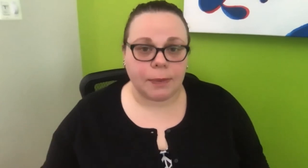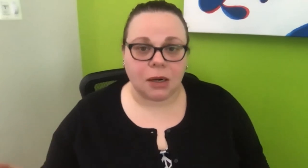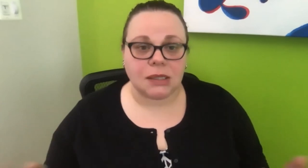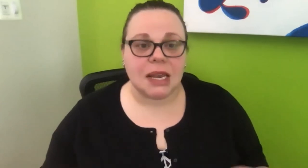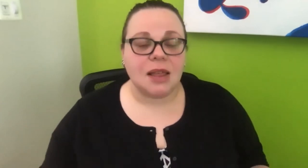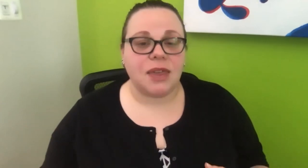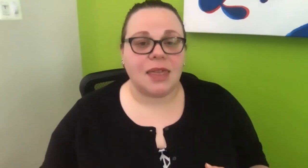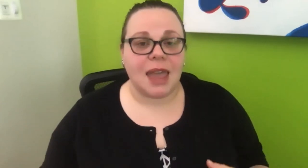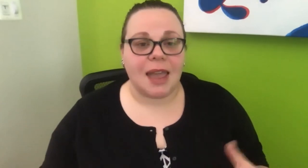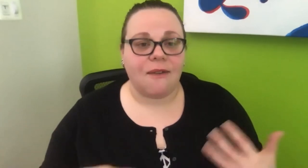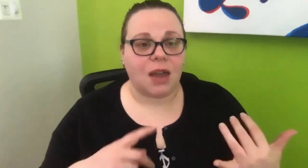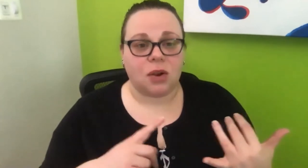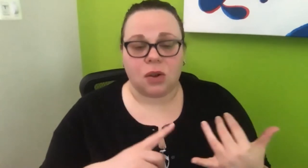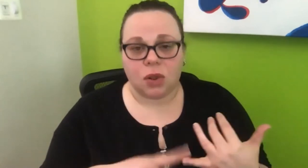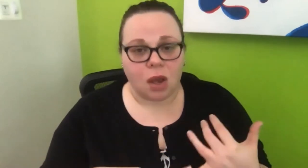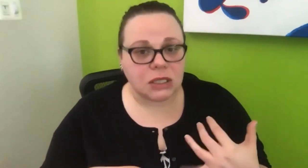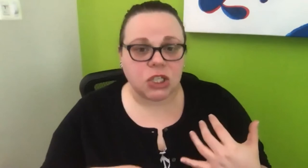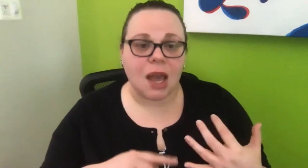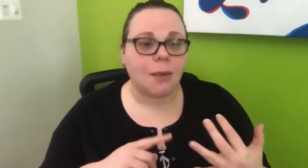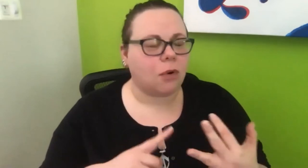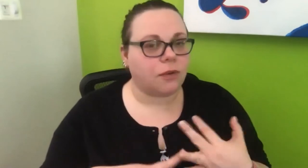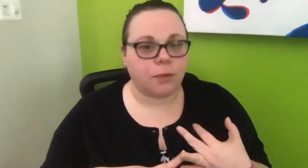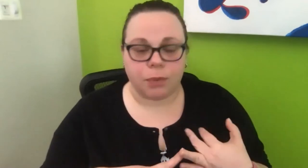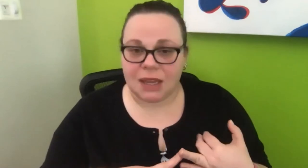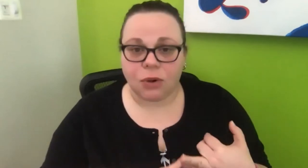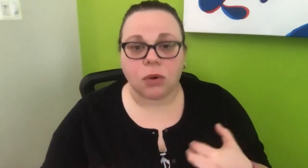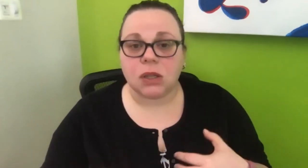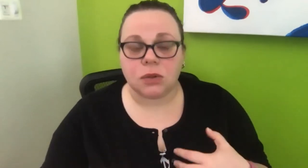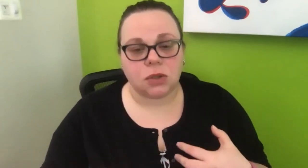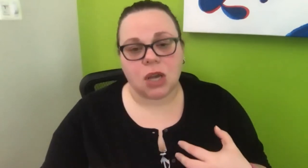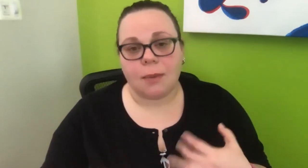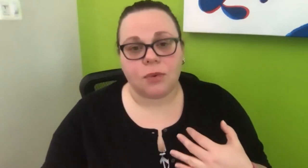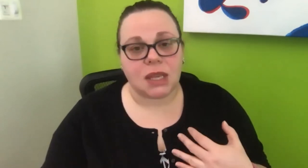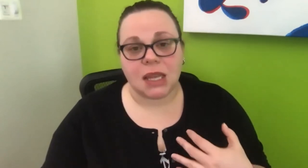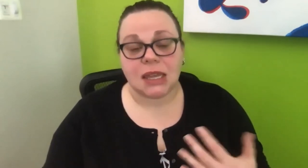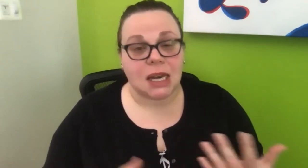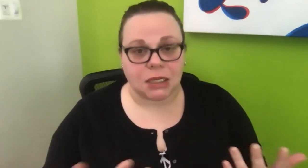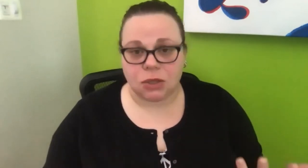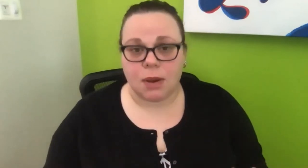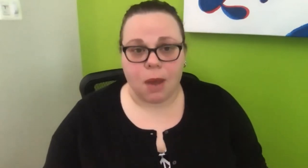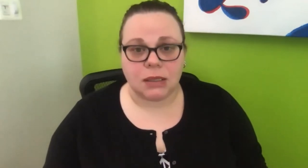that they have either lost a job or believe they’re going to lose their job within, like, the next three months, right?